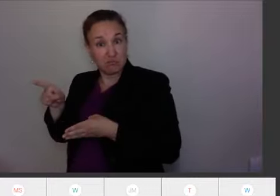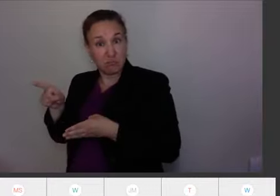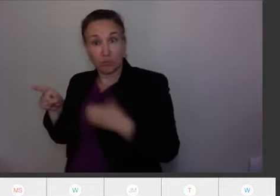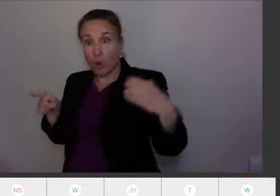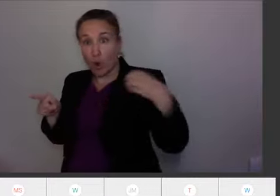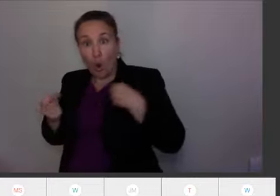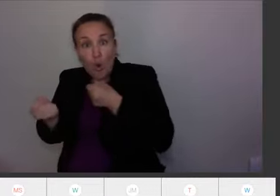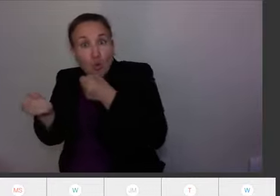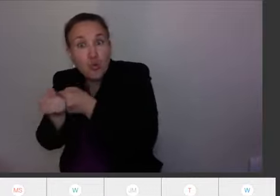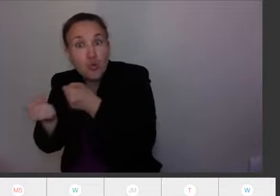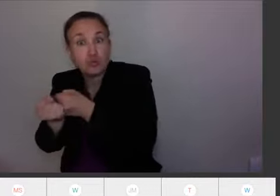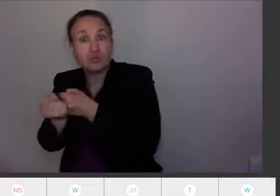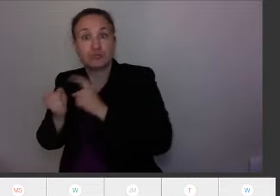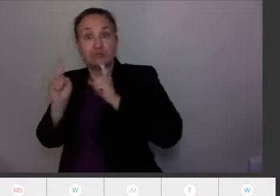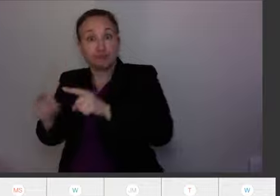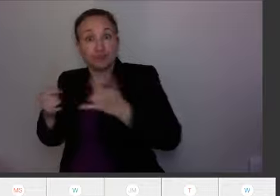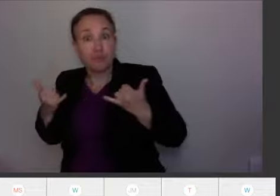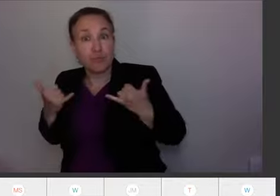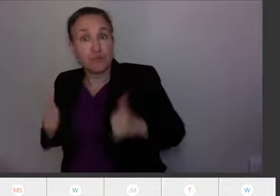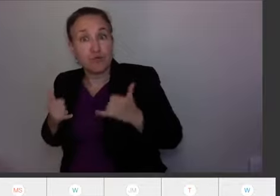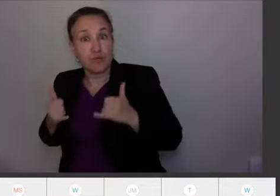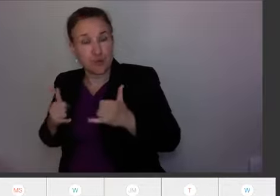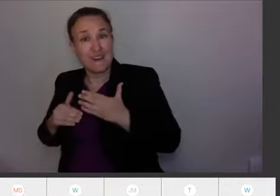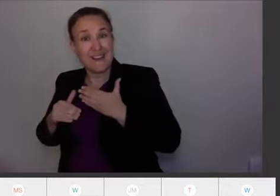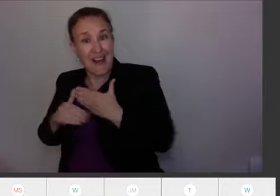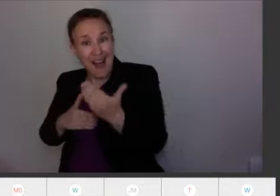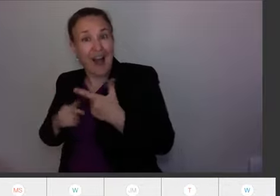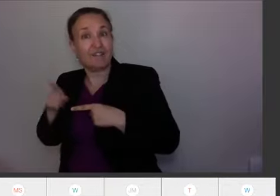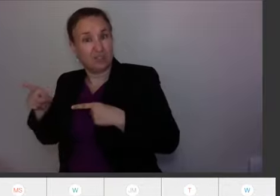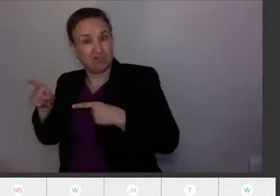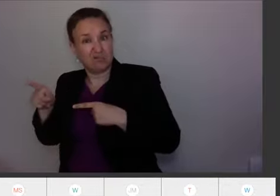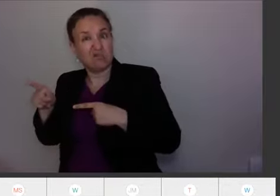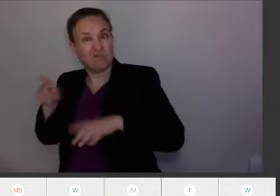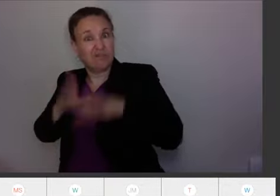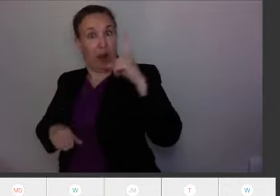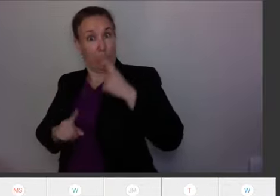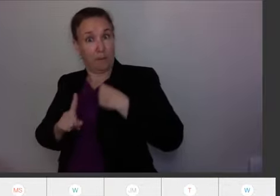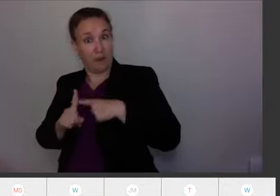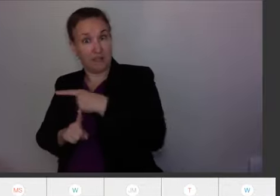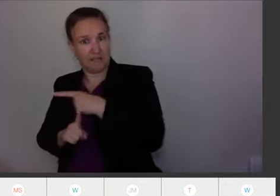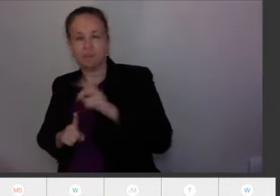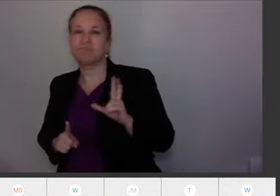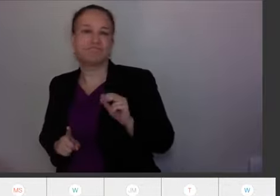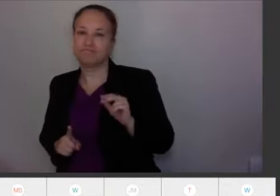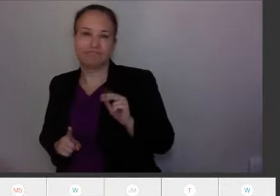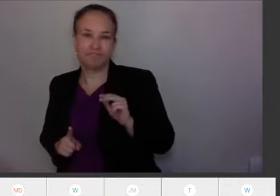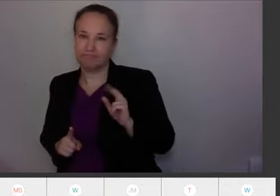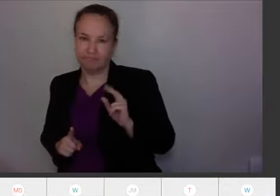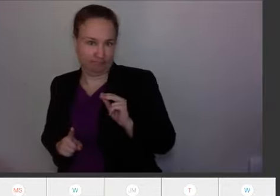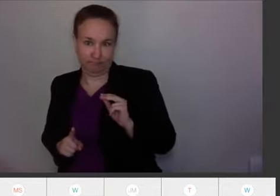attend a party after they received their positive test result for covid19